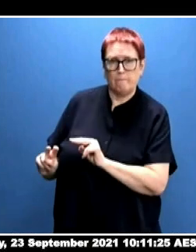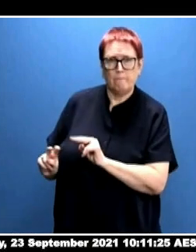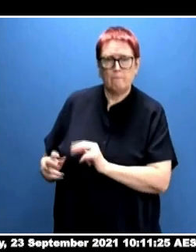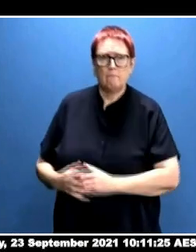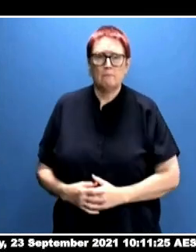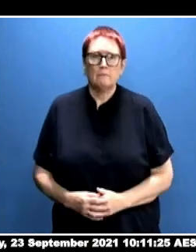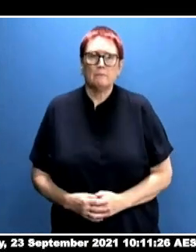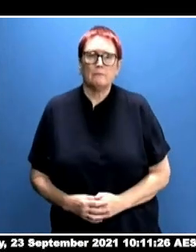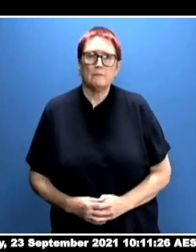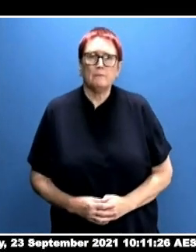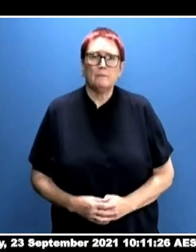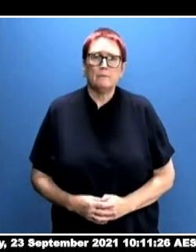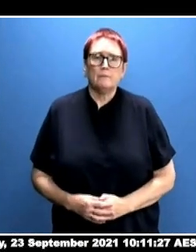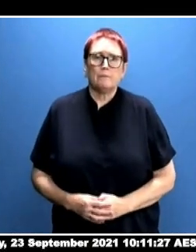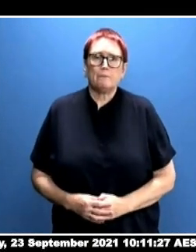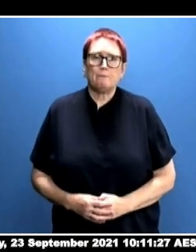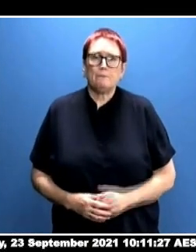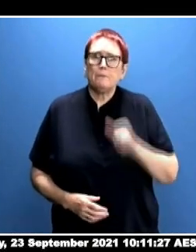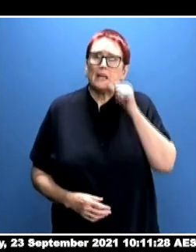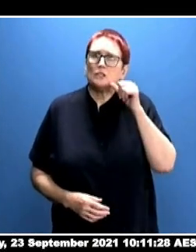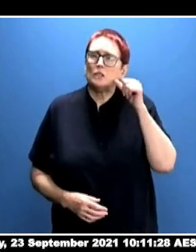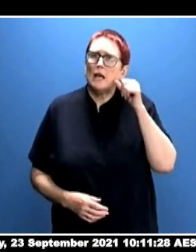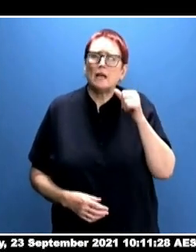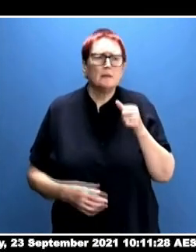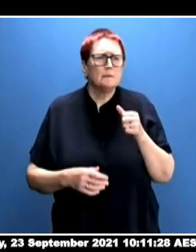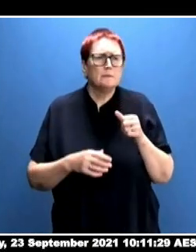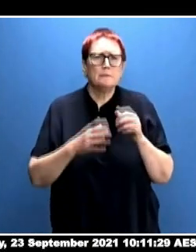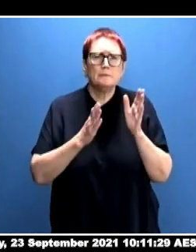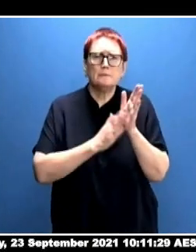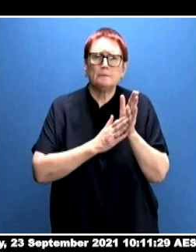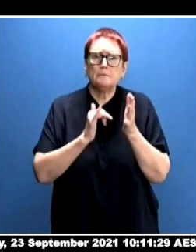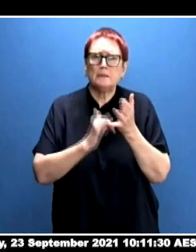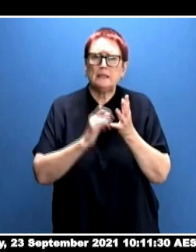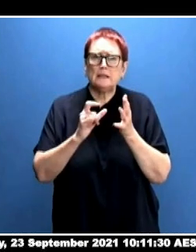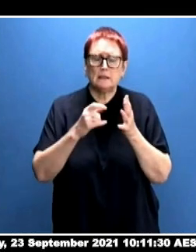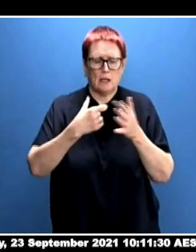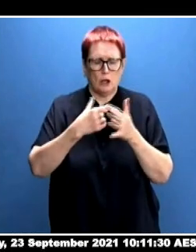Now, we heard yesterday from Ms Kalders who, I think,